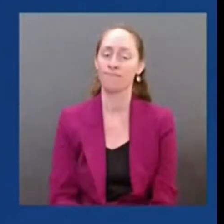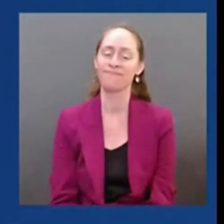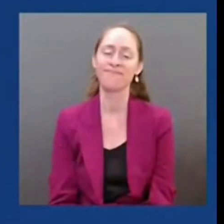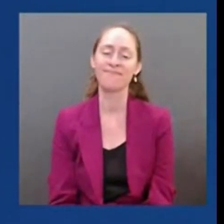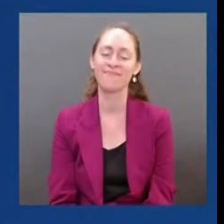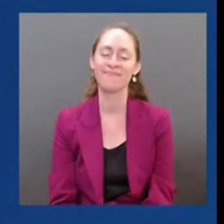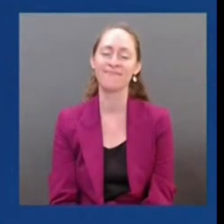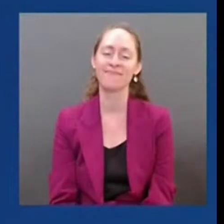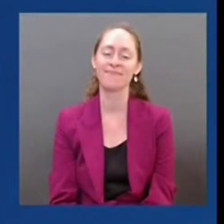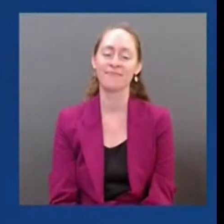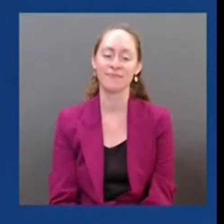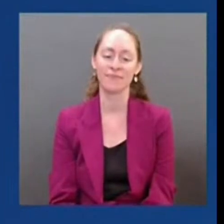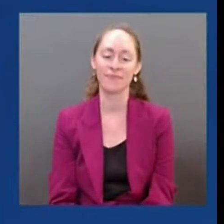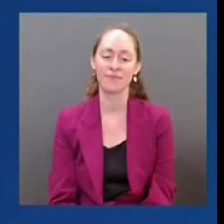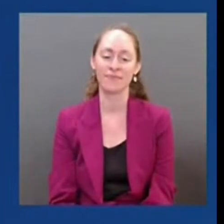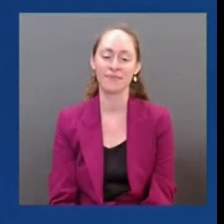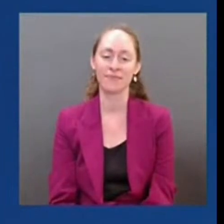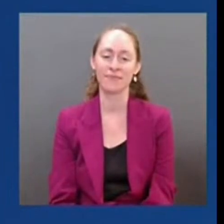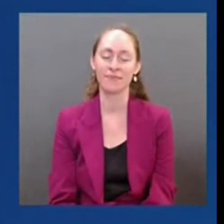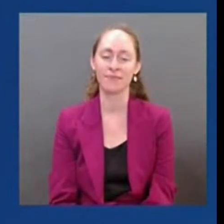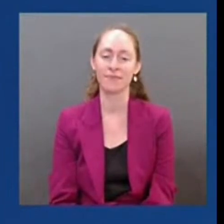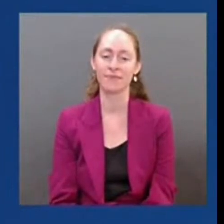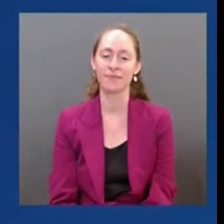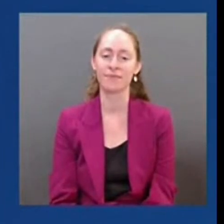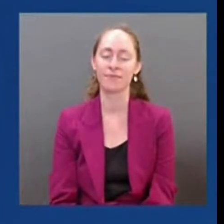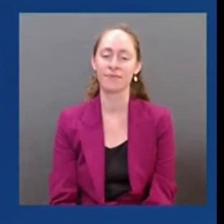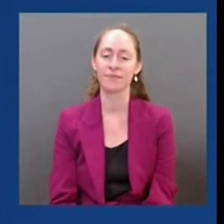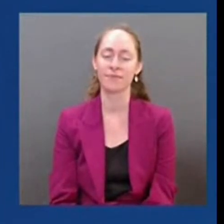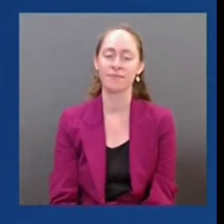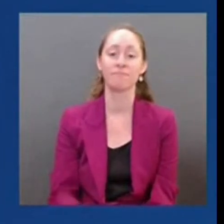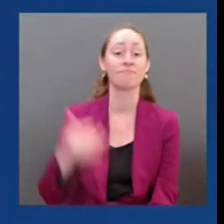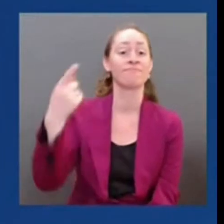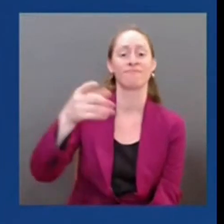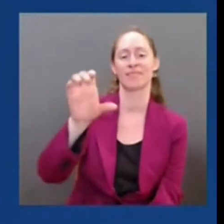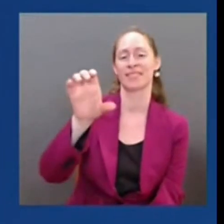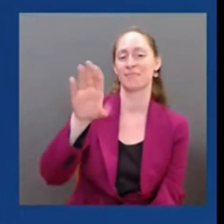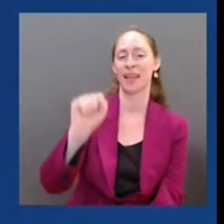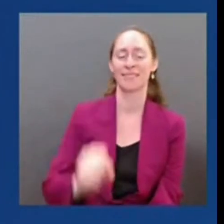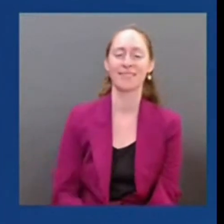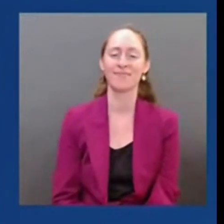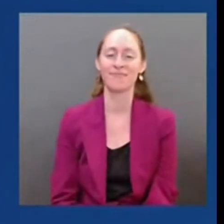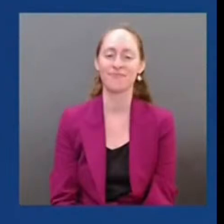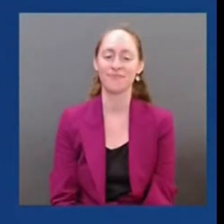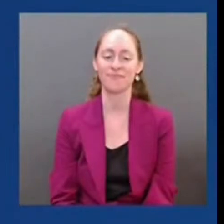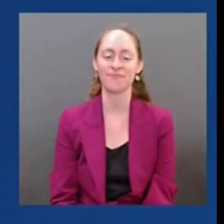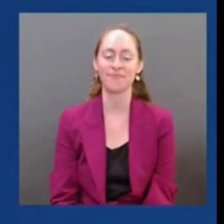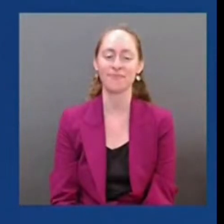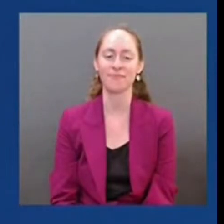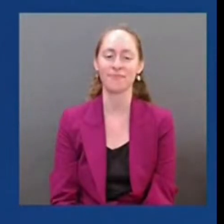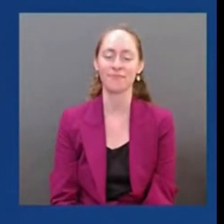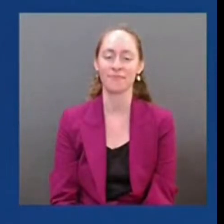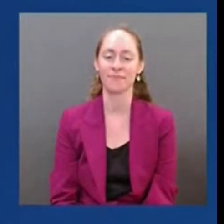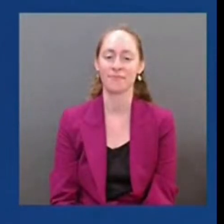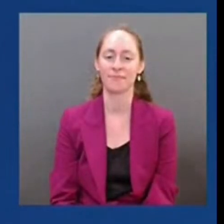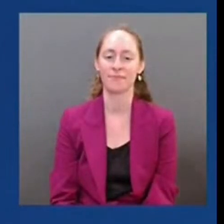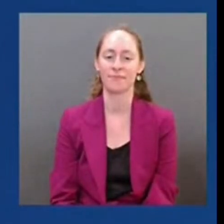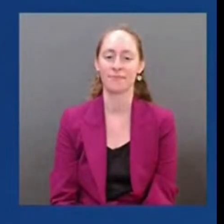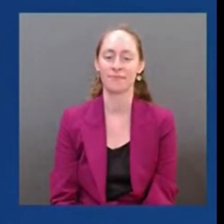THERE'S ENOUGH VACCINES FOR ALL AMERICANS.